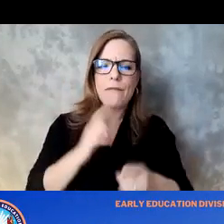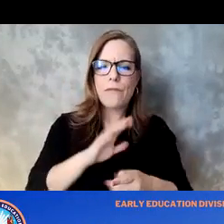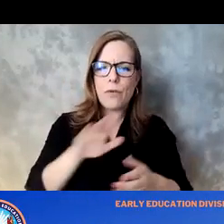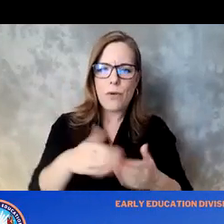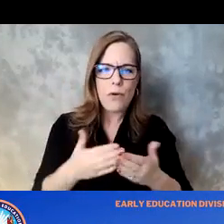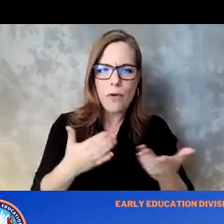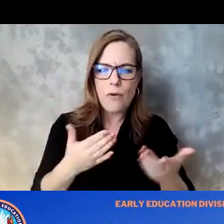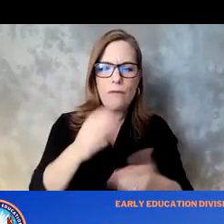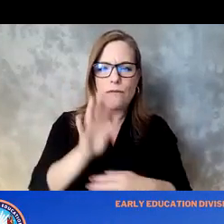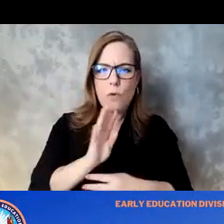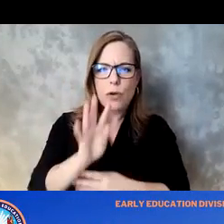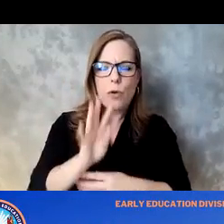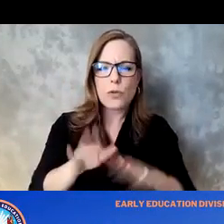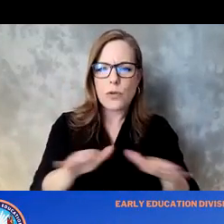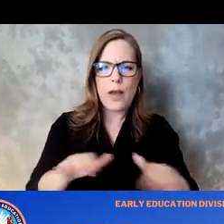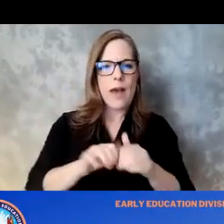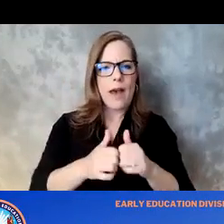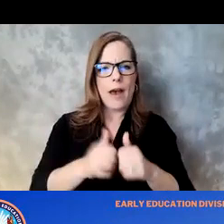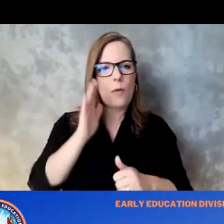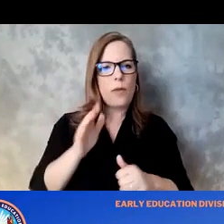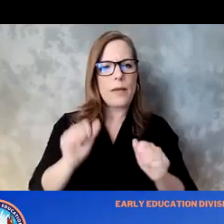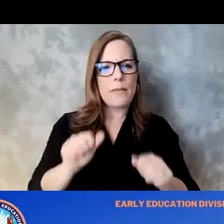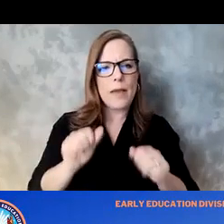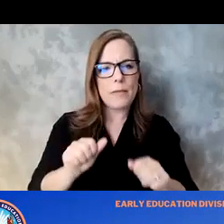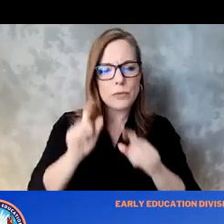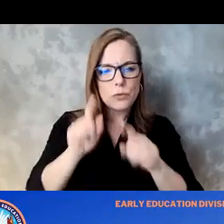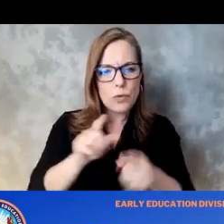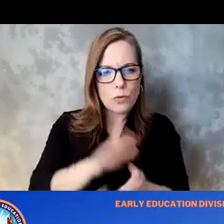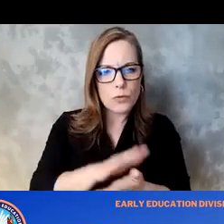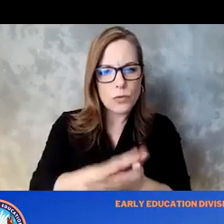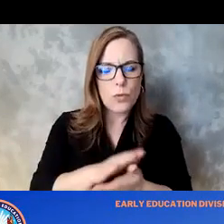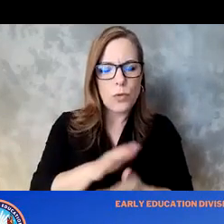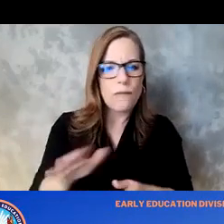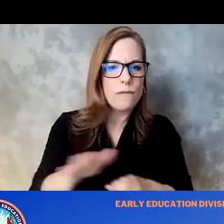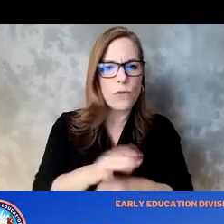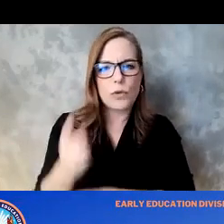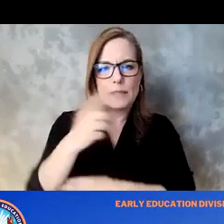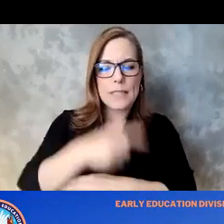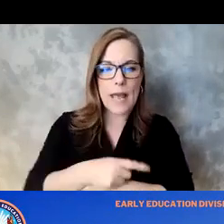attendance area will have full-day will have full-day programs the year before Kindergarten